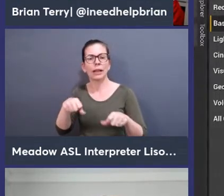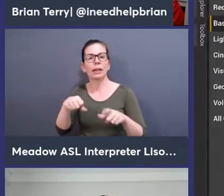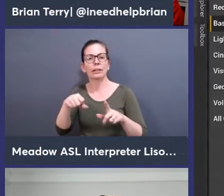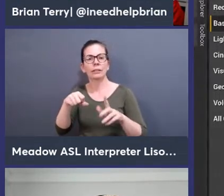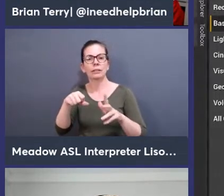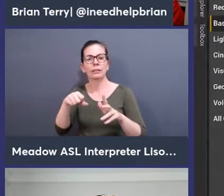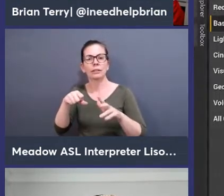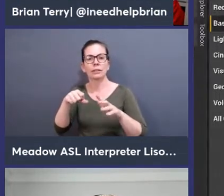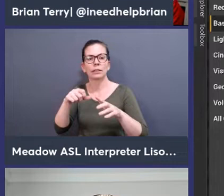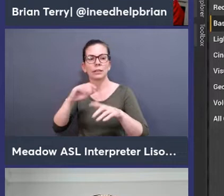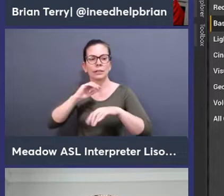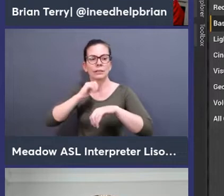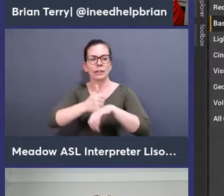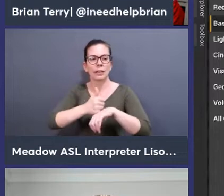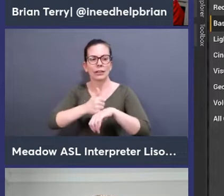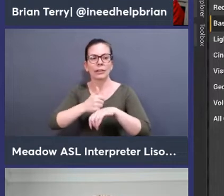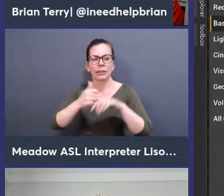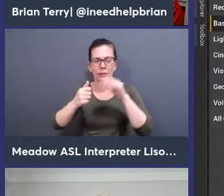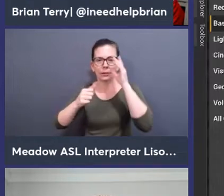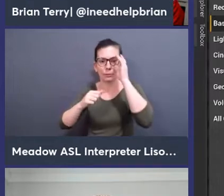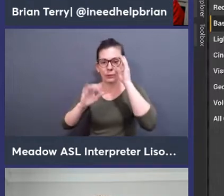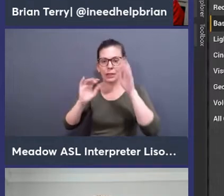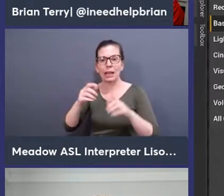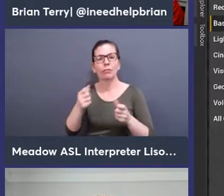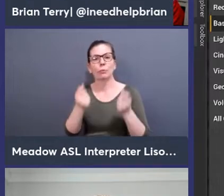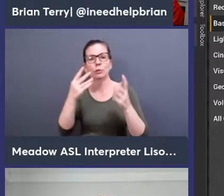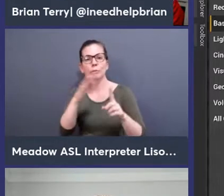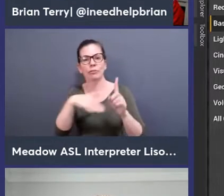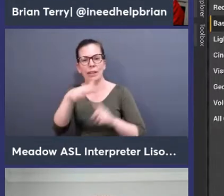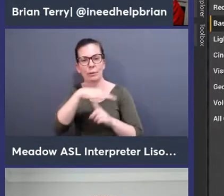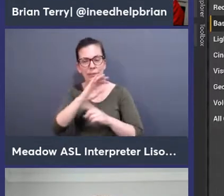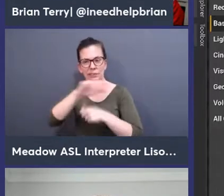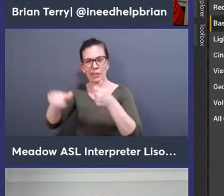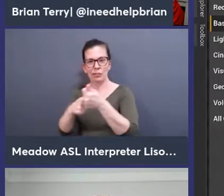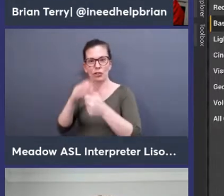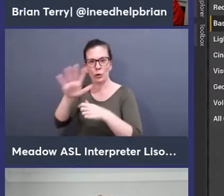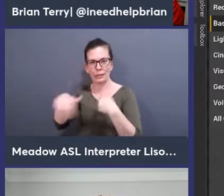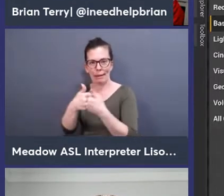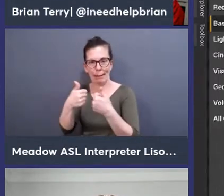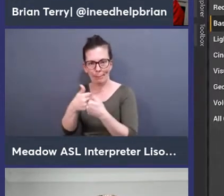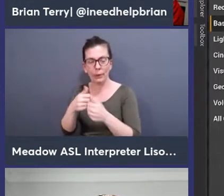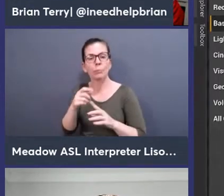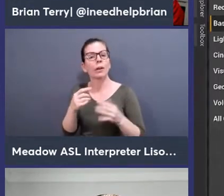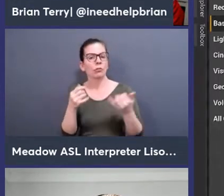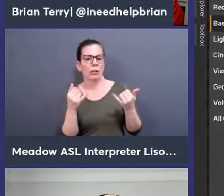so that you can have multiple environments in which you wanna test your game under. And right now, as of now we support 17 regions.